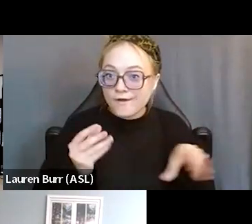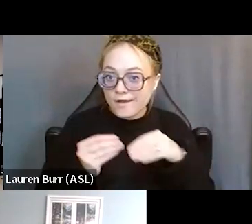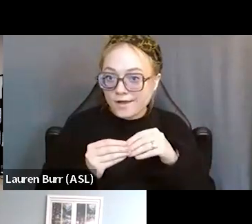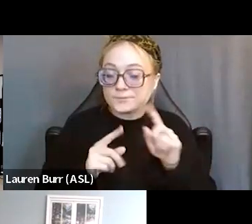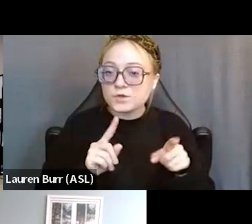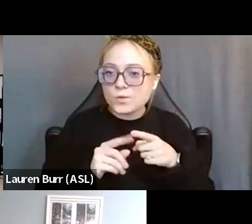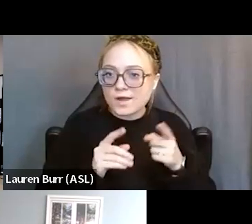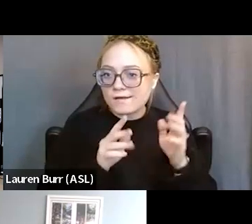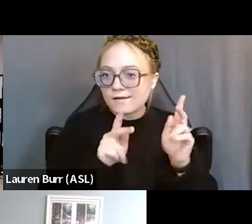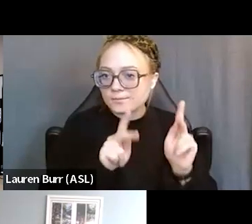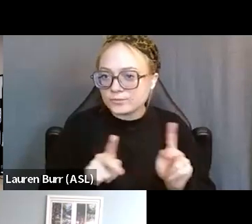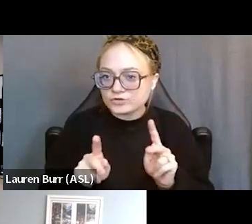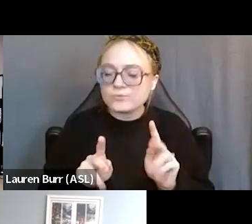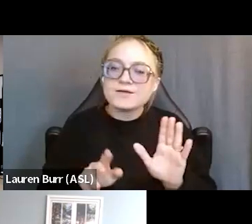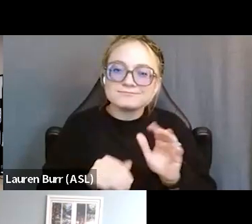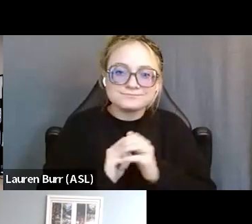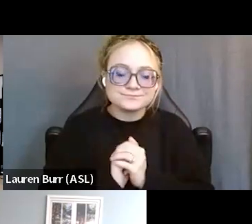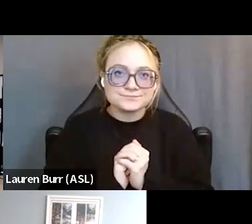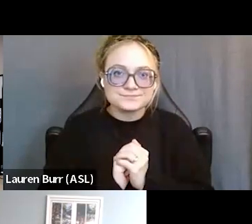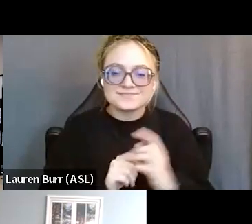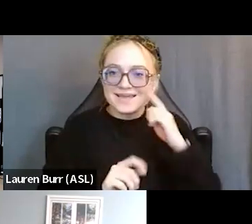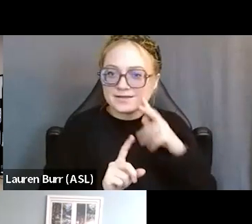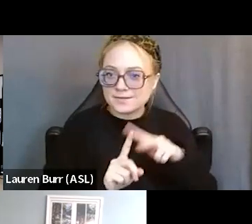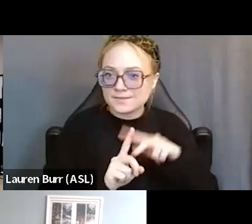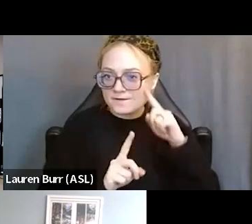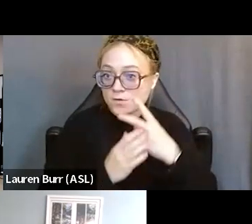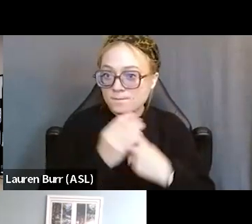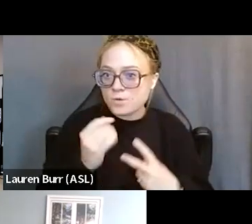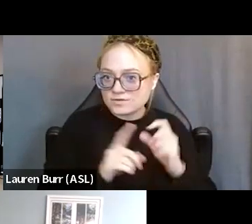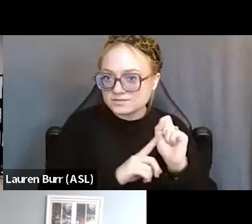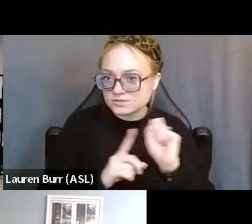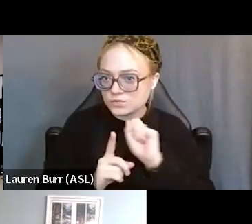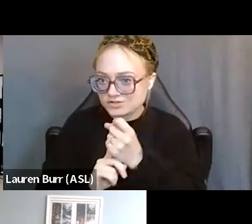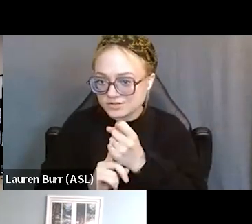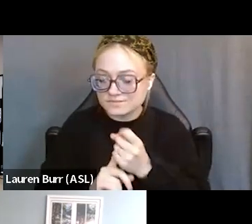I think this applies in both situations when individuals are using lots of substances